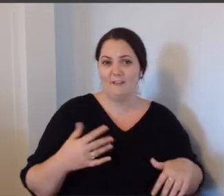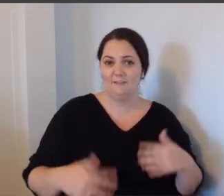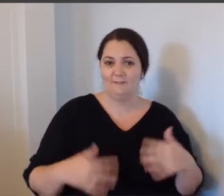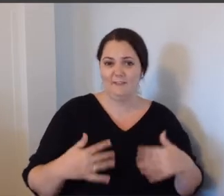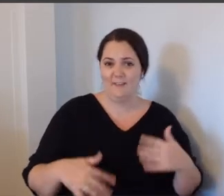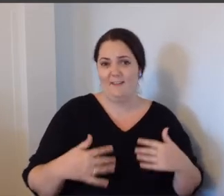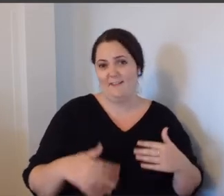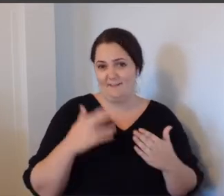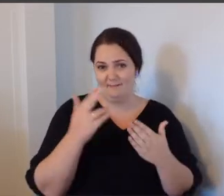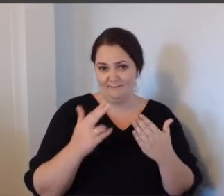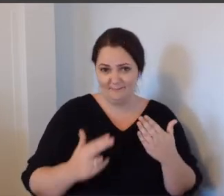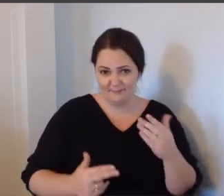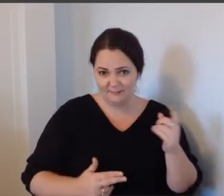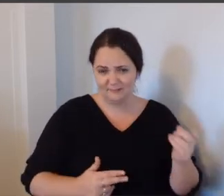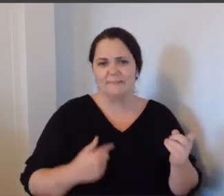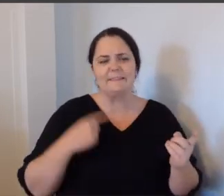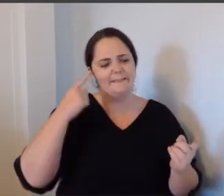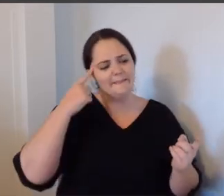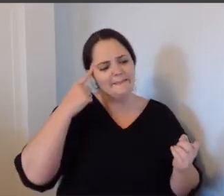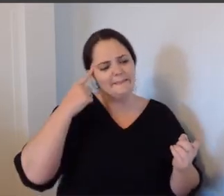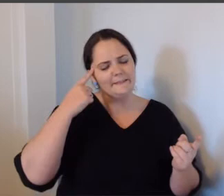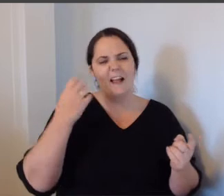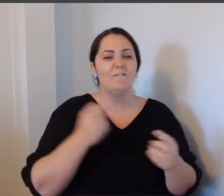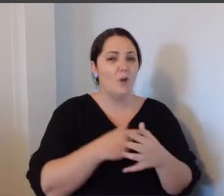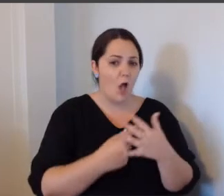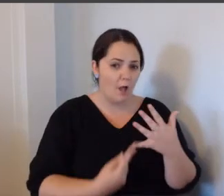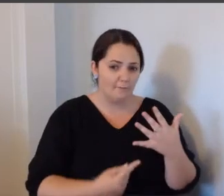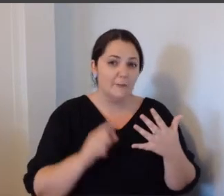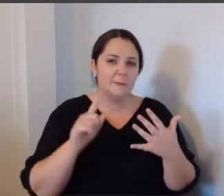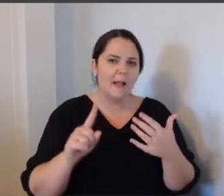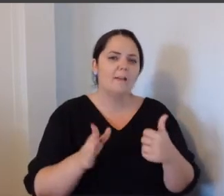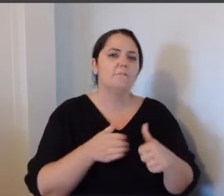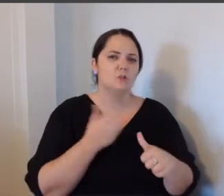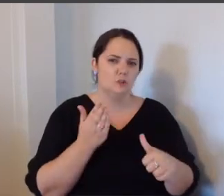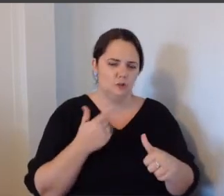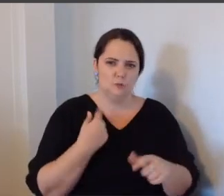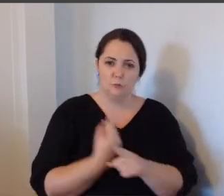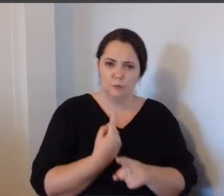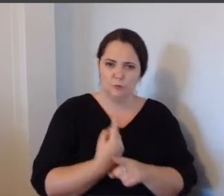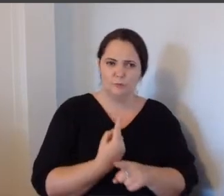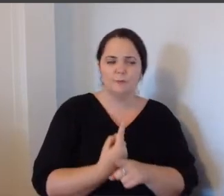or tropes that we can start to identify but let's start with the first one, the idea of the creator